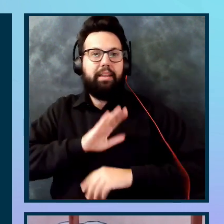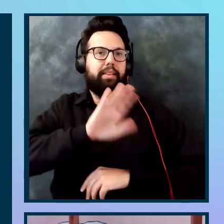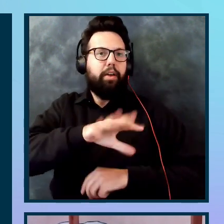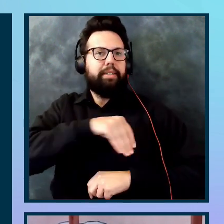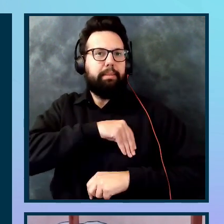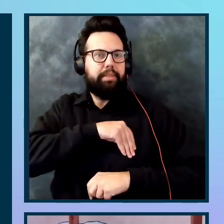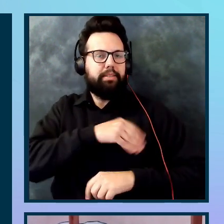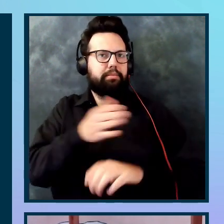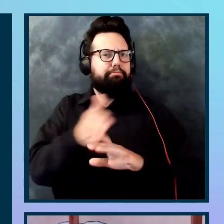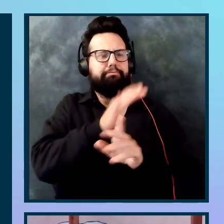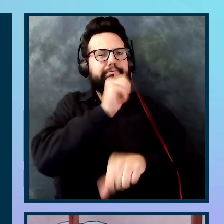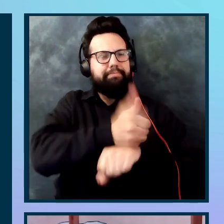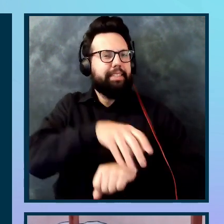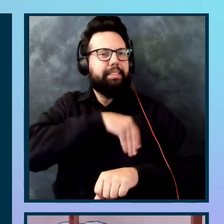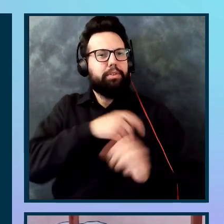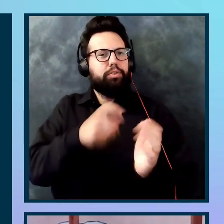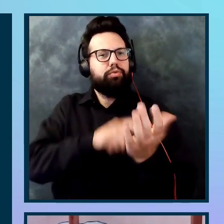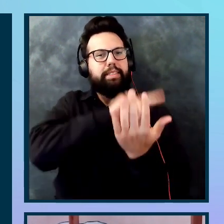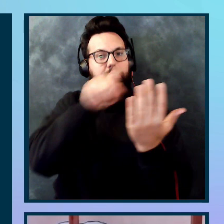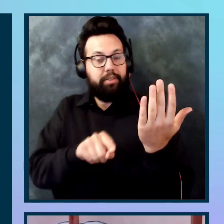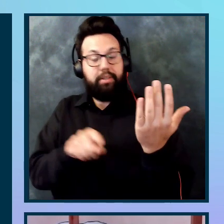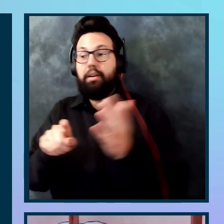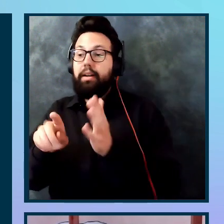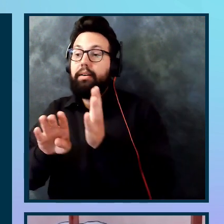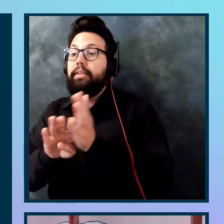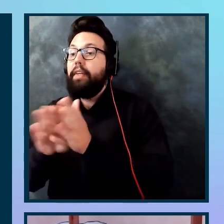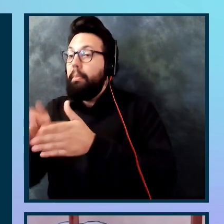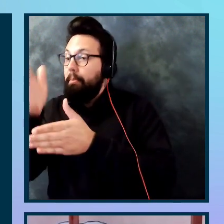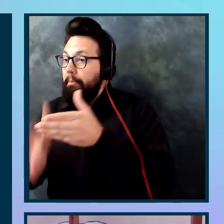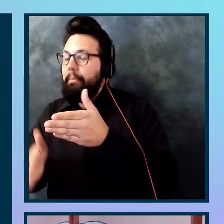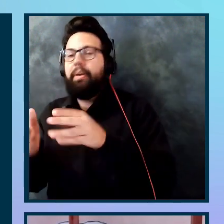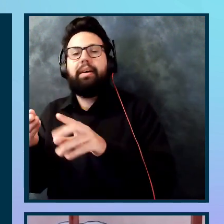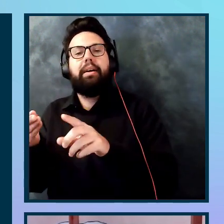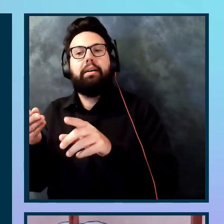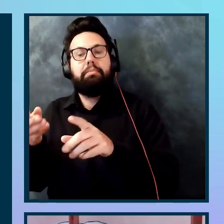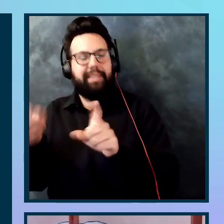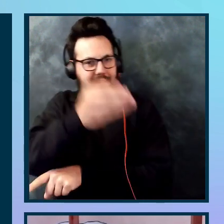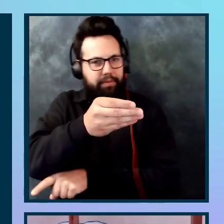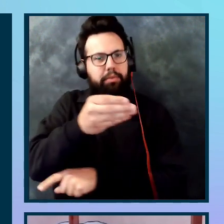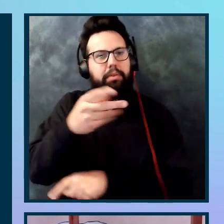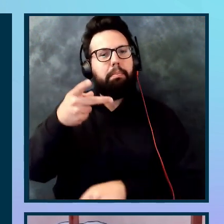The product owner accepts the story or rejects it, right? And then they get to release,